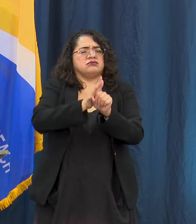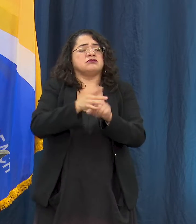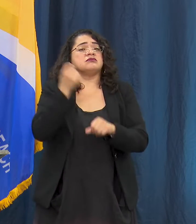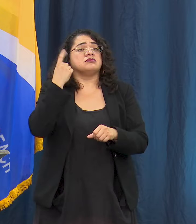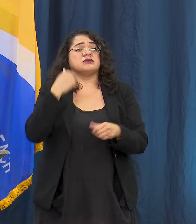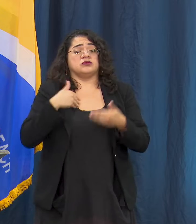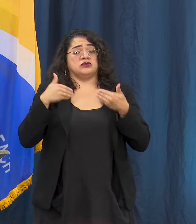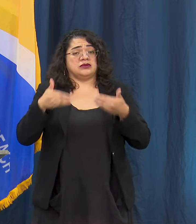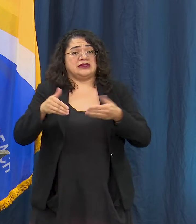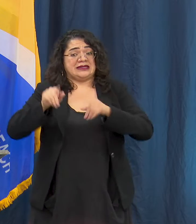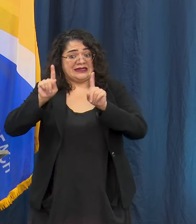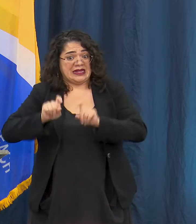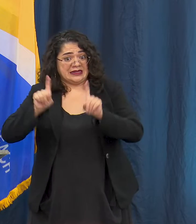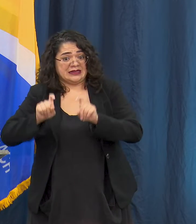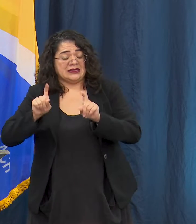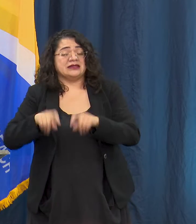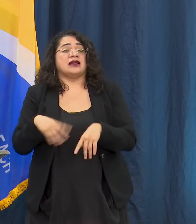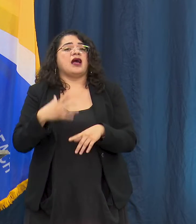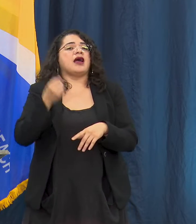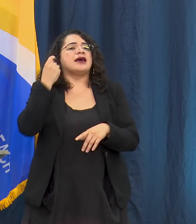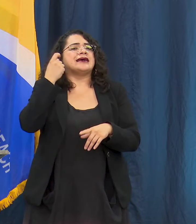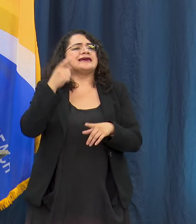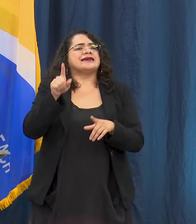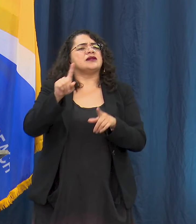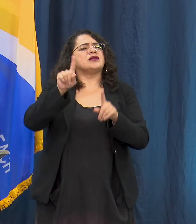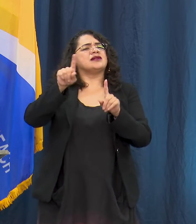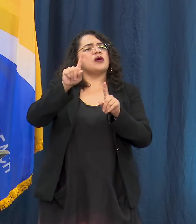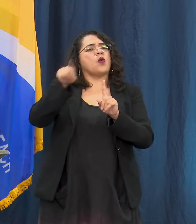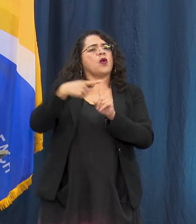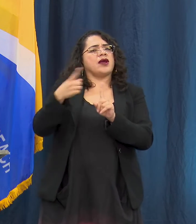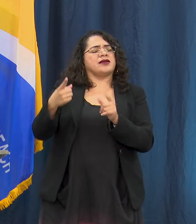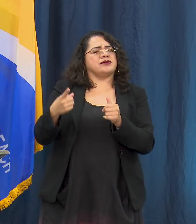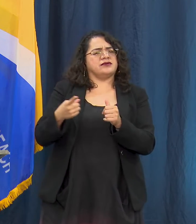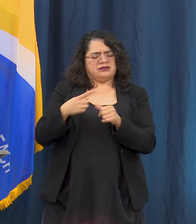become symptomatic prior to that so we try and align that based on our research